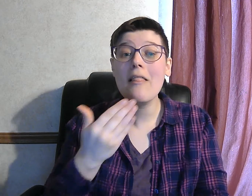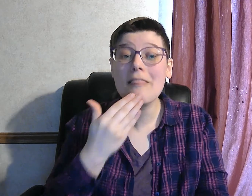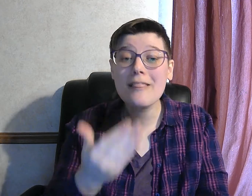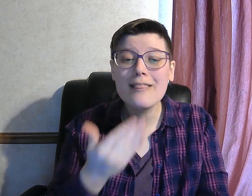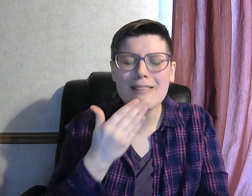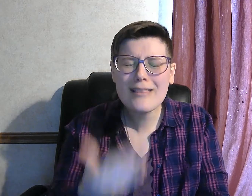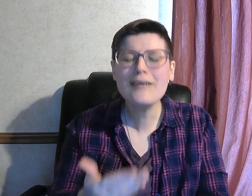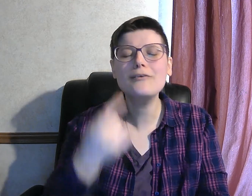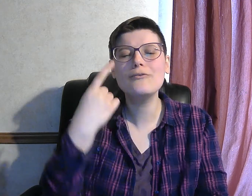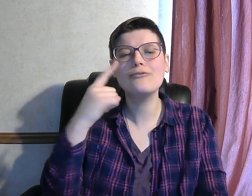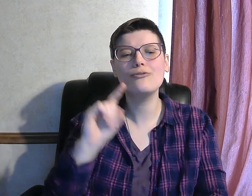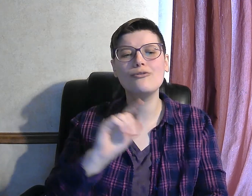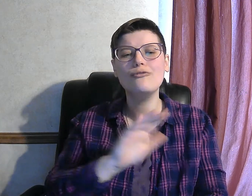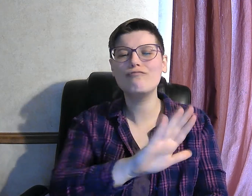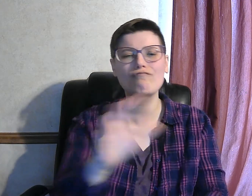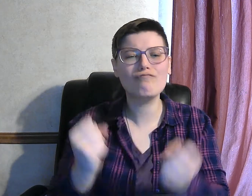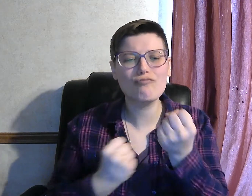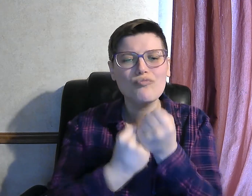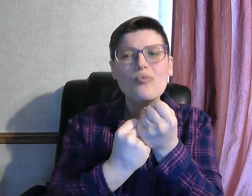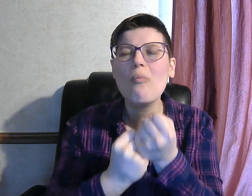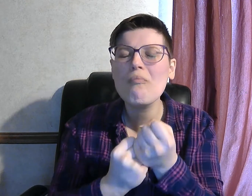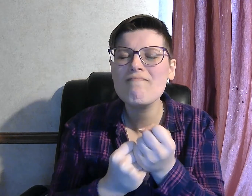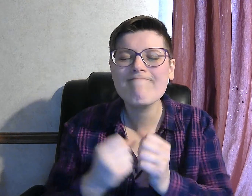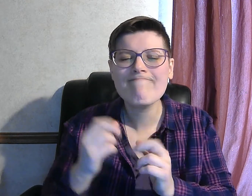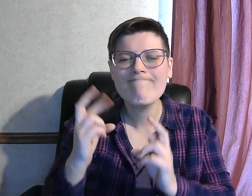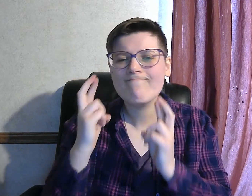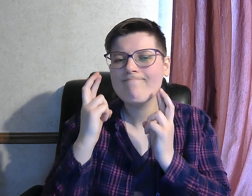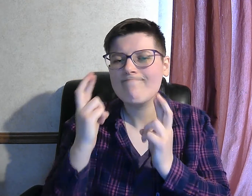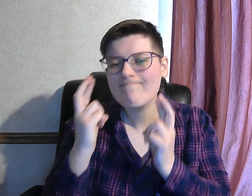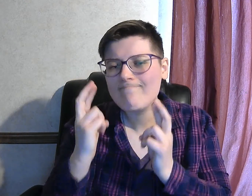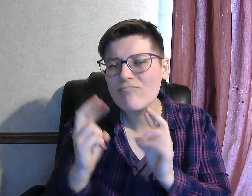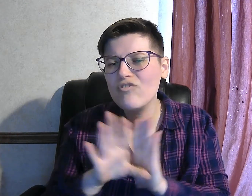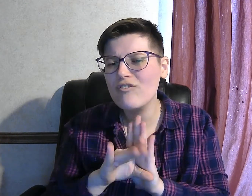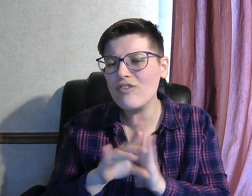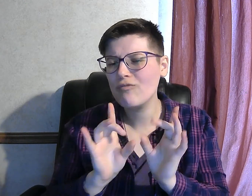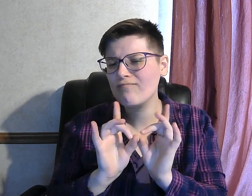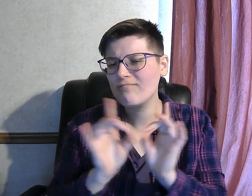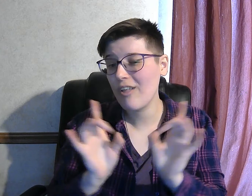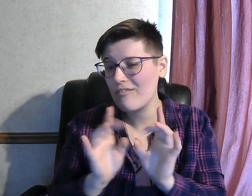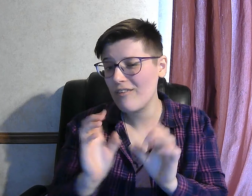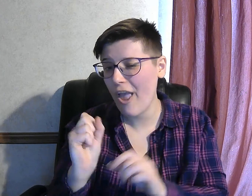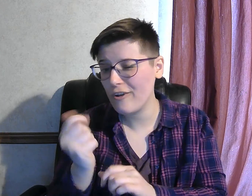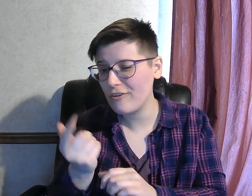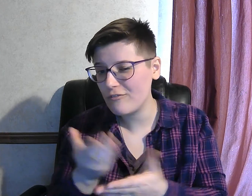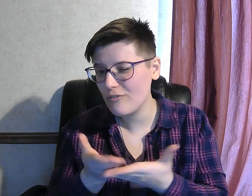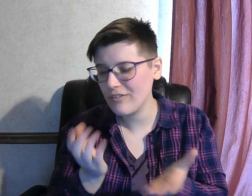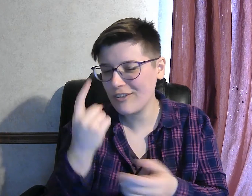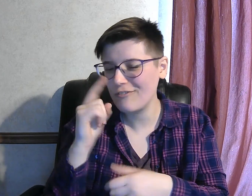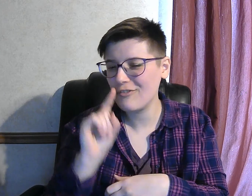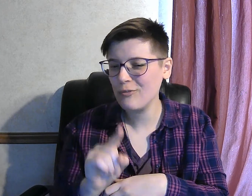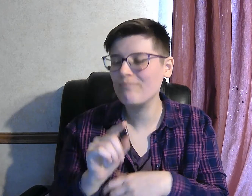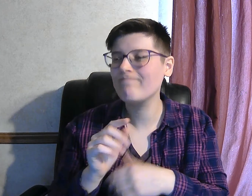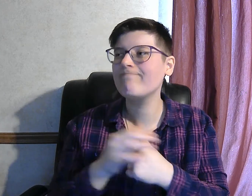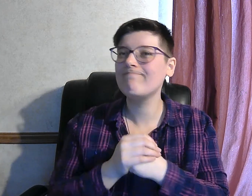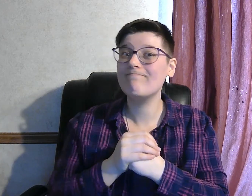Again, thank you--thank you, everyone, for your support. Hopefully this video clarified a few things for you.